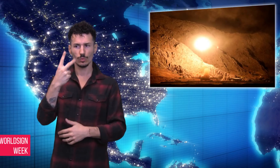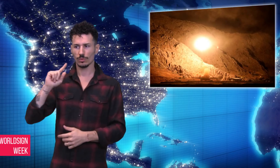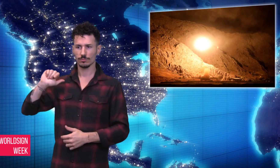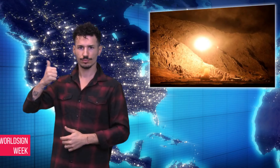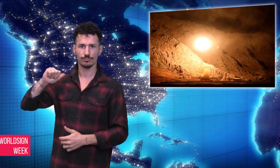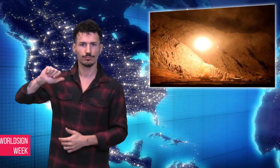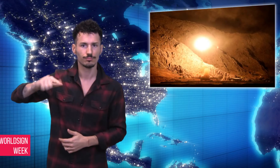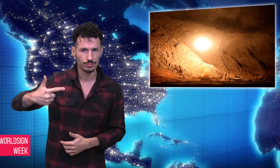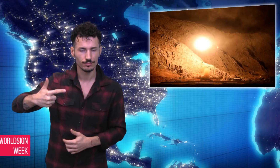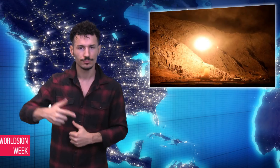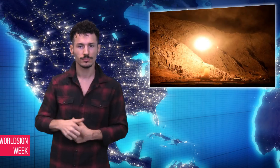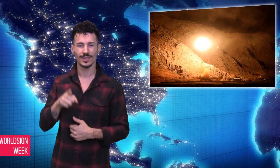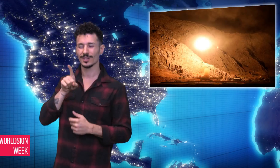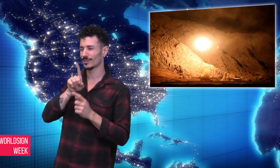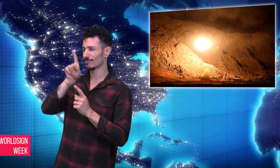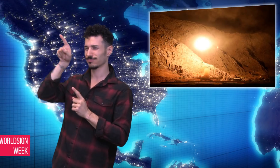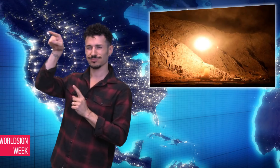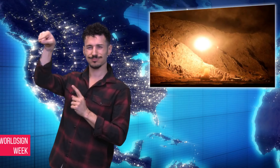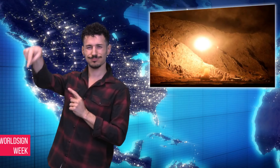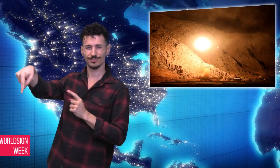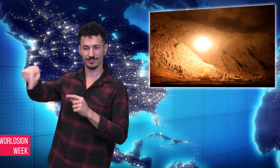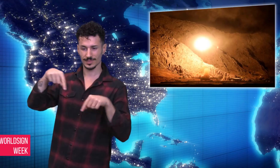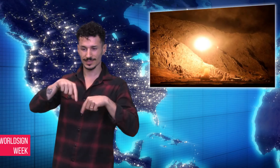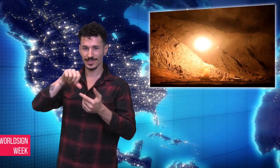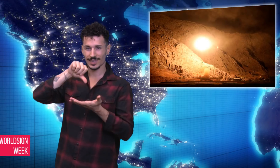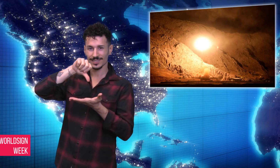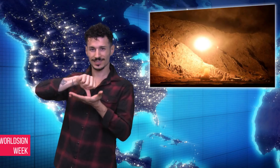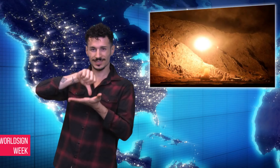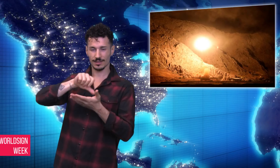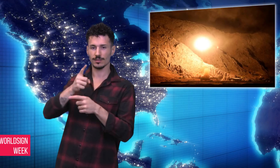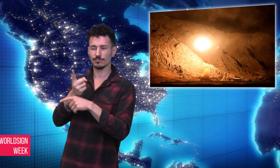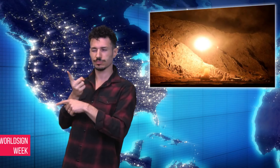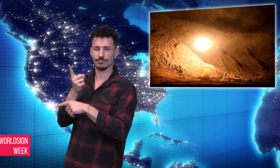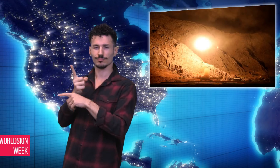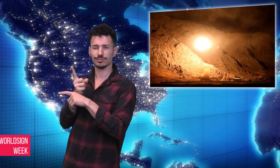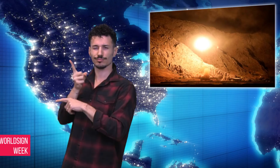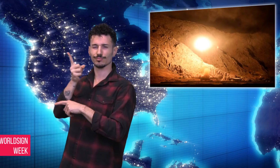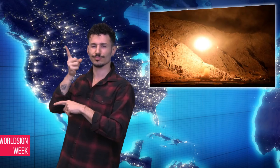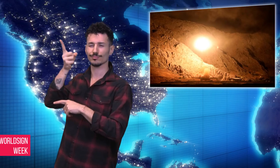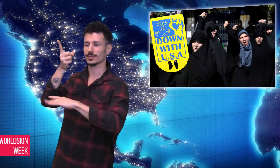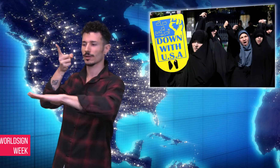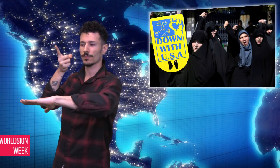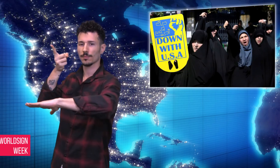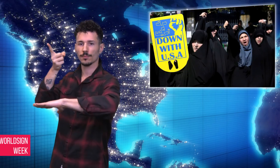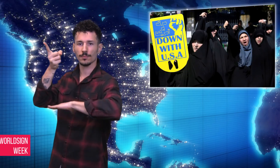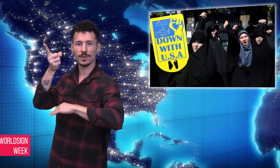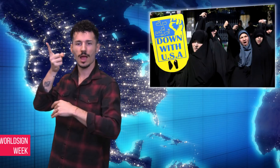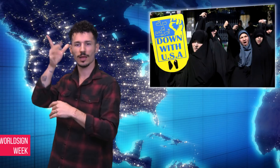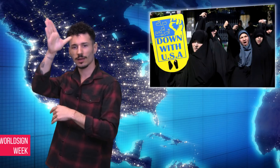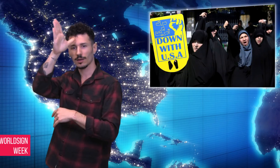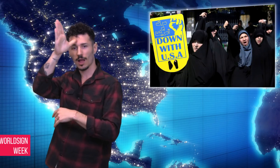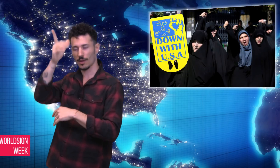missile attack by Iran in a month’s time, with missiles flying